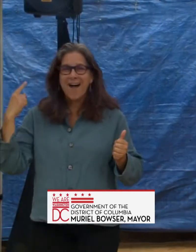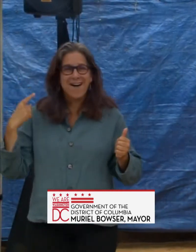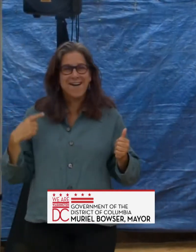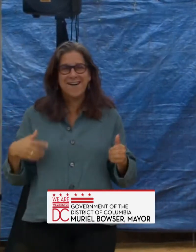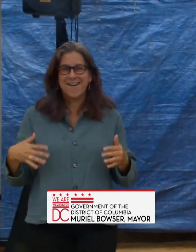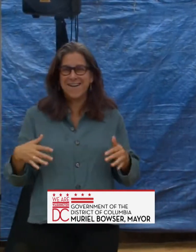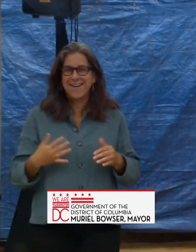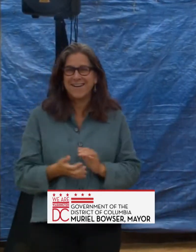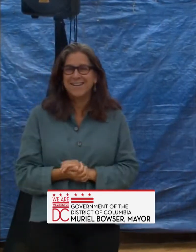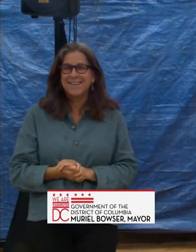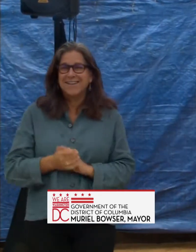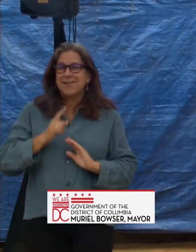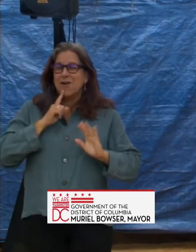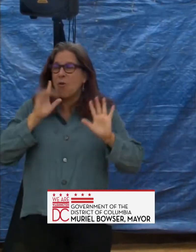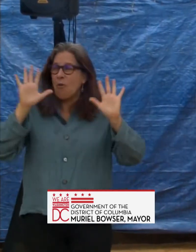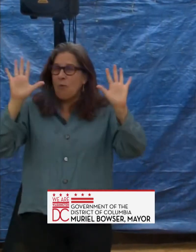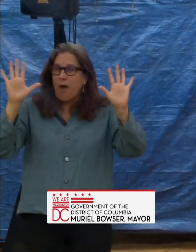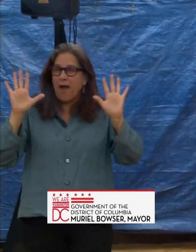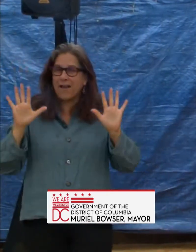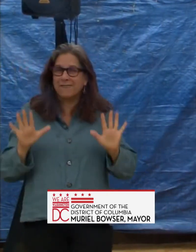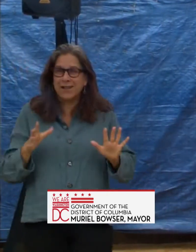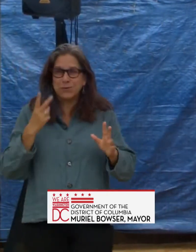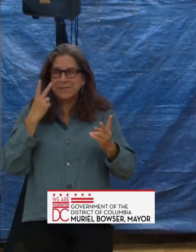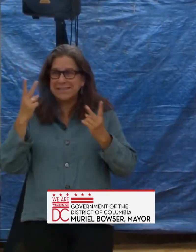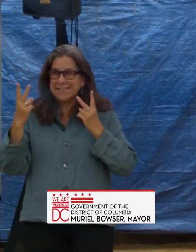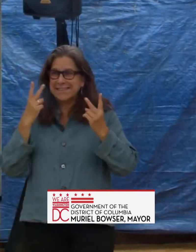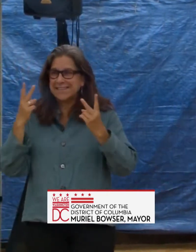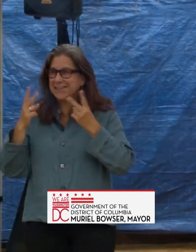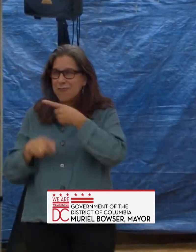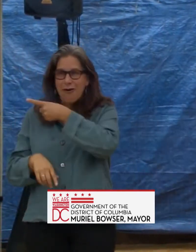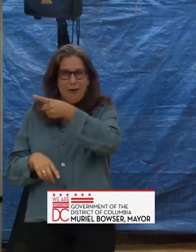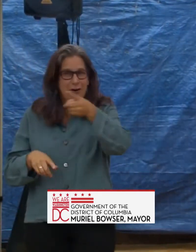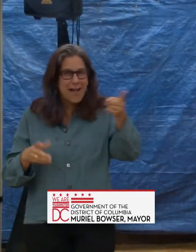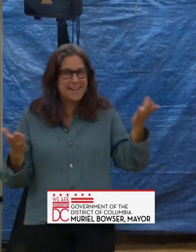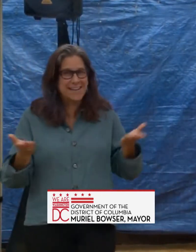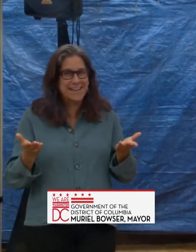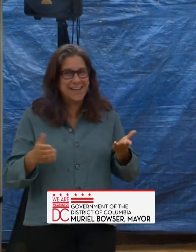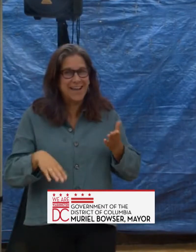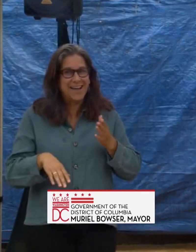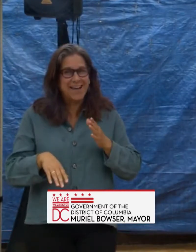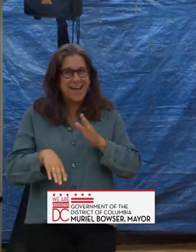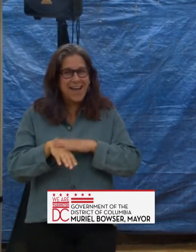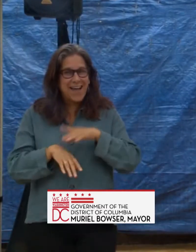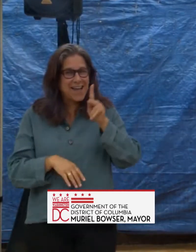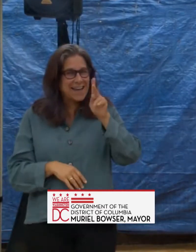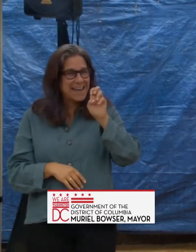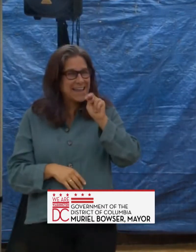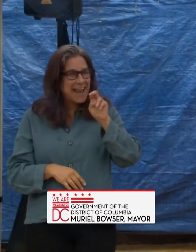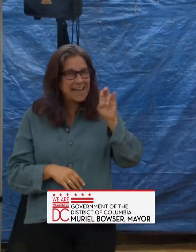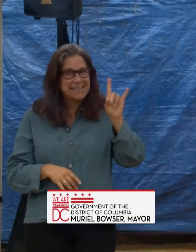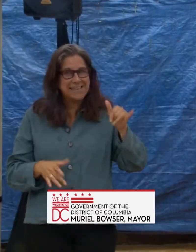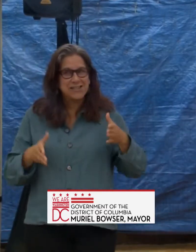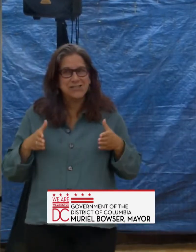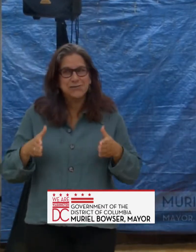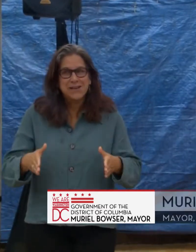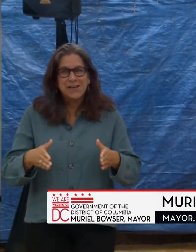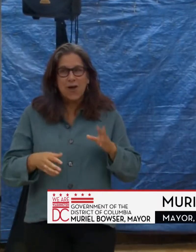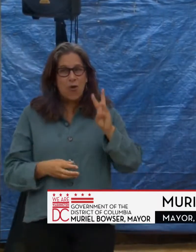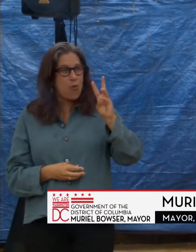IT IS WONDERFUL TO SEE YOU ALL HERE ON KENNEDY STREET IN THE GREAT WARD 4!